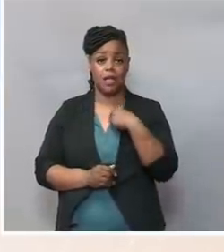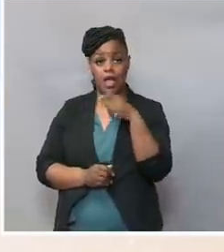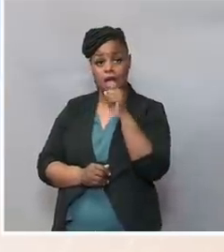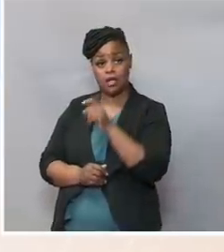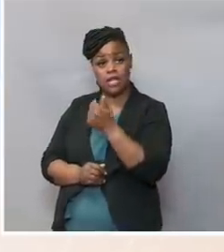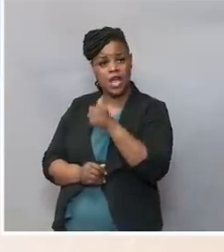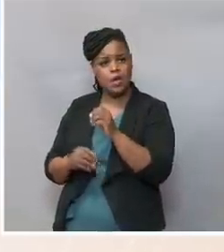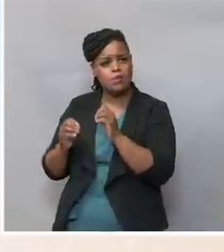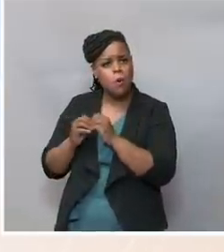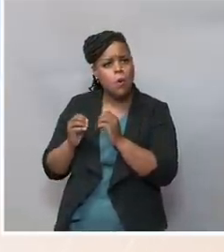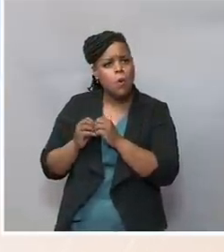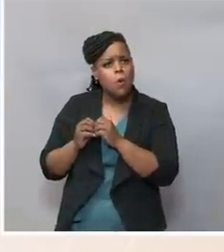for us today.